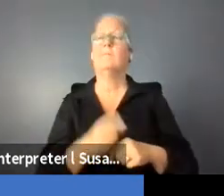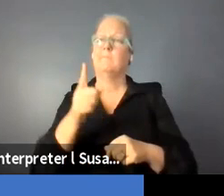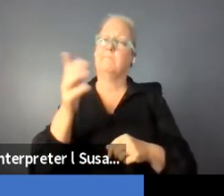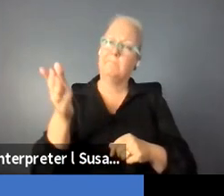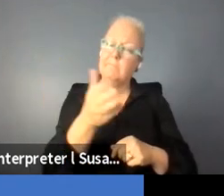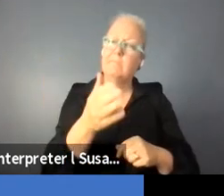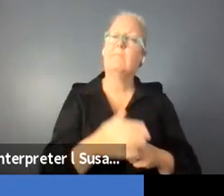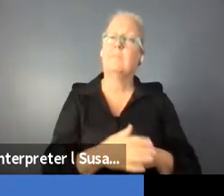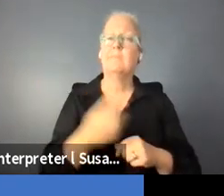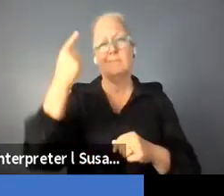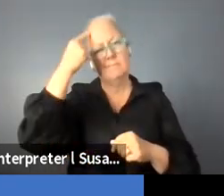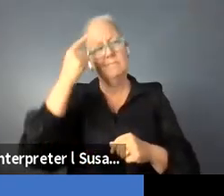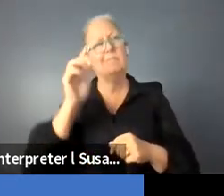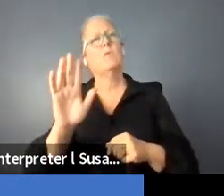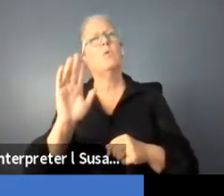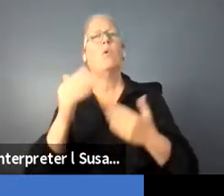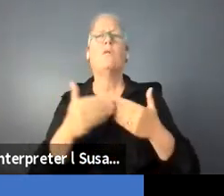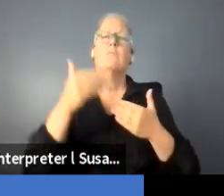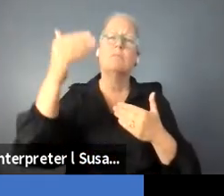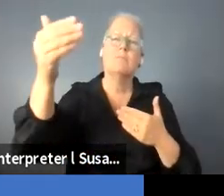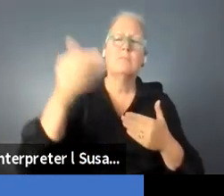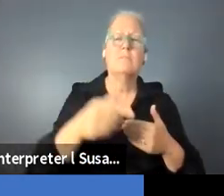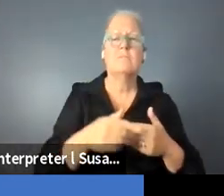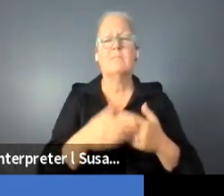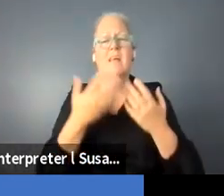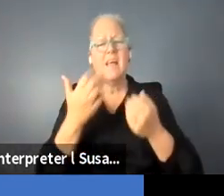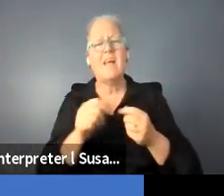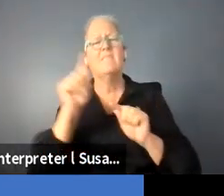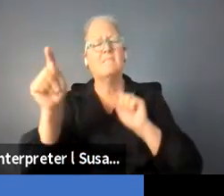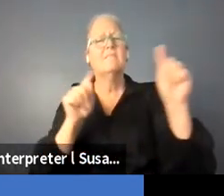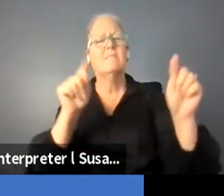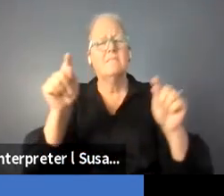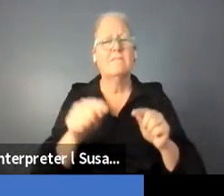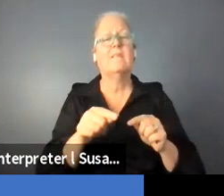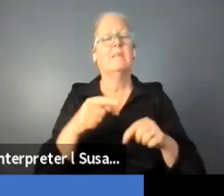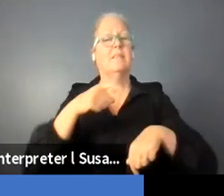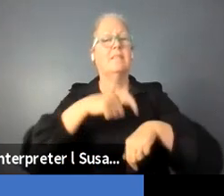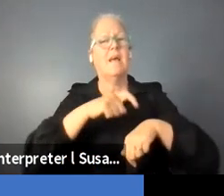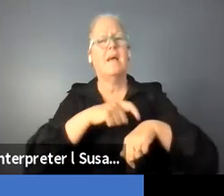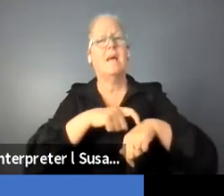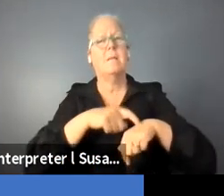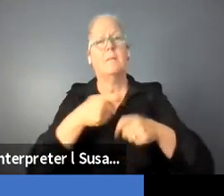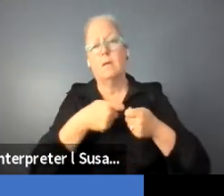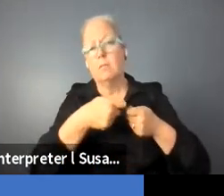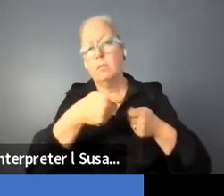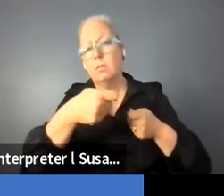There's a few examples there of Tamil Nadu implementing some long delayed reforms, Thailand increasing the benefit level